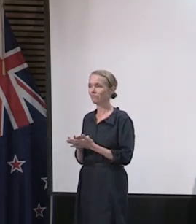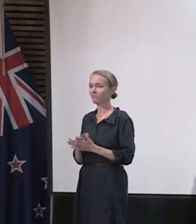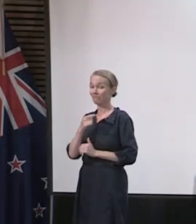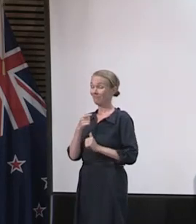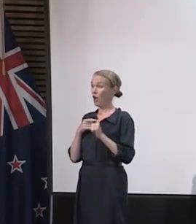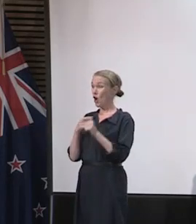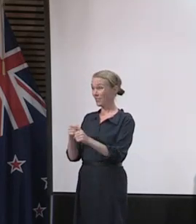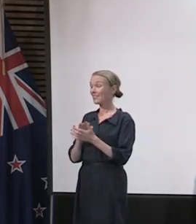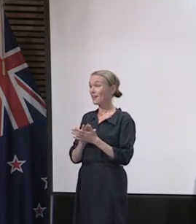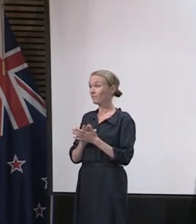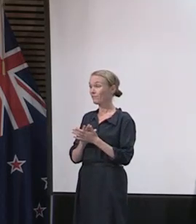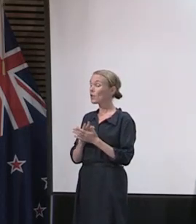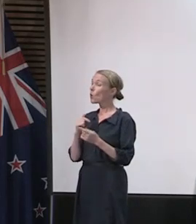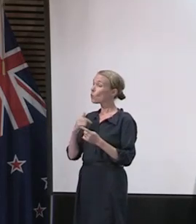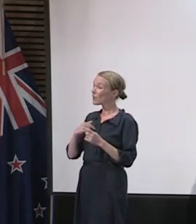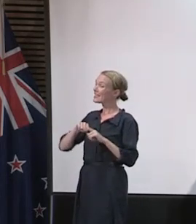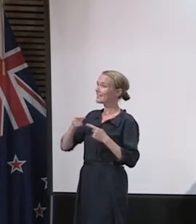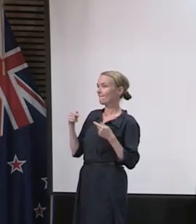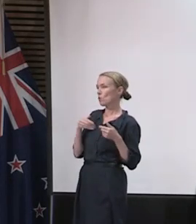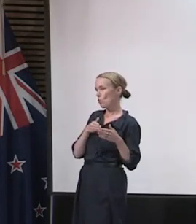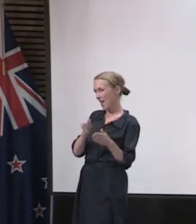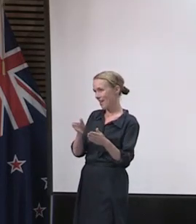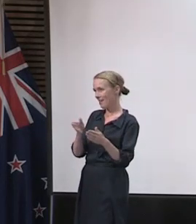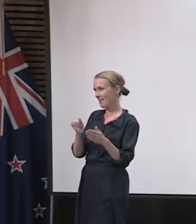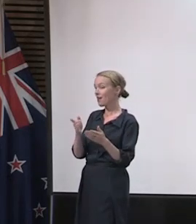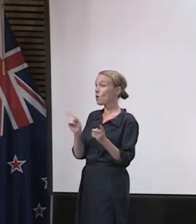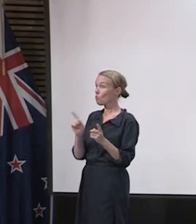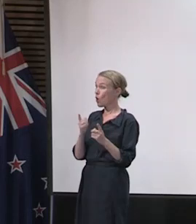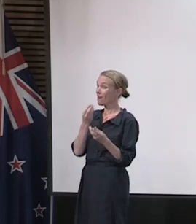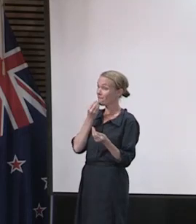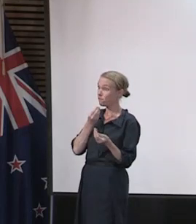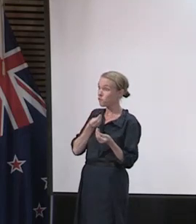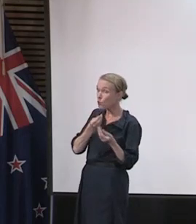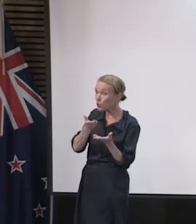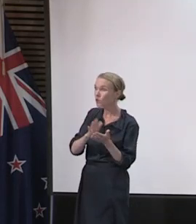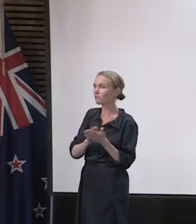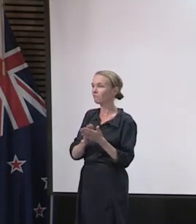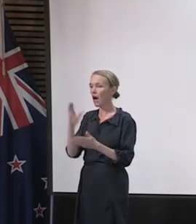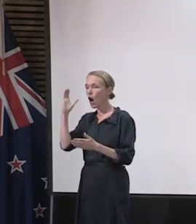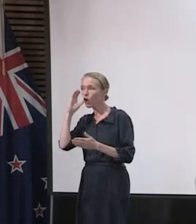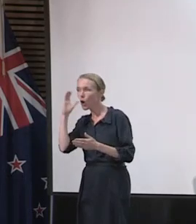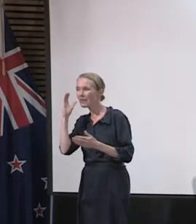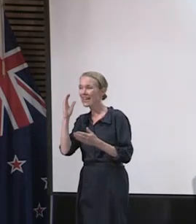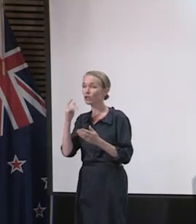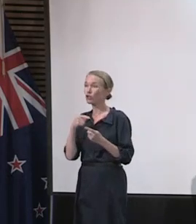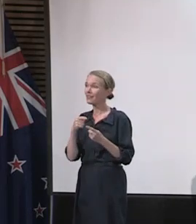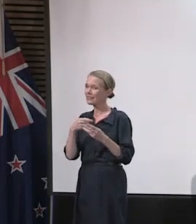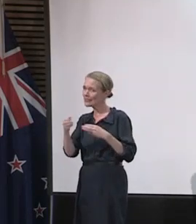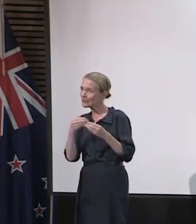INDISTINCTLY)? As I've said, many, many times down here, what we used was a way